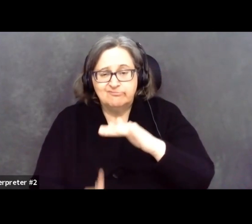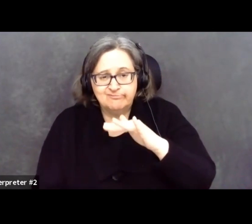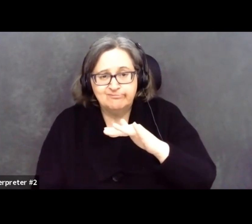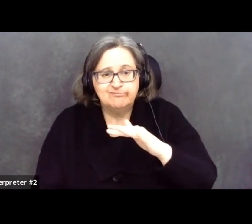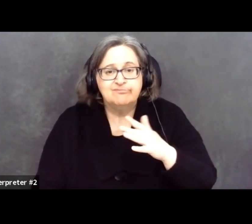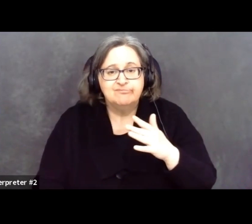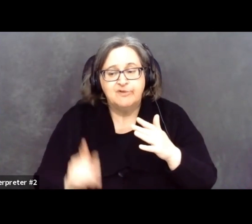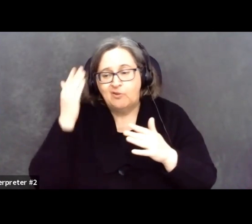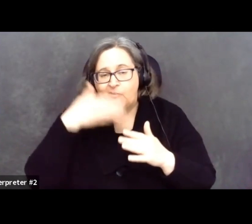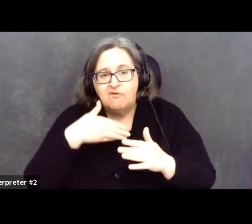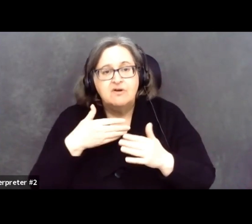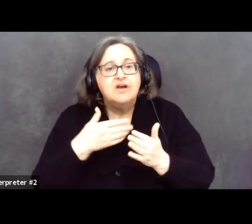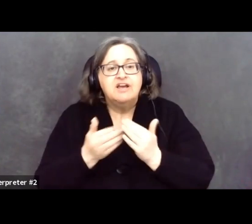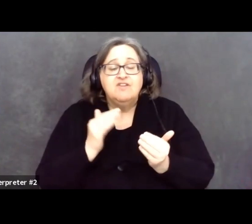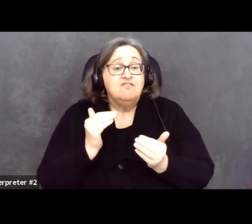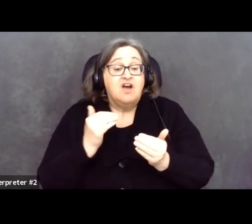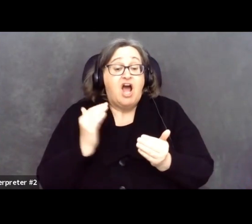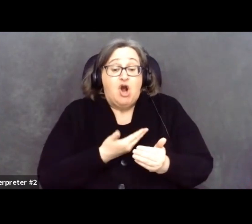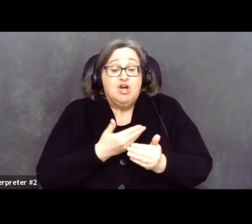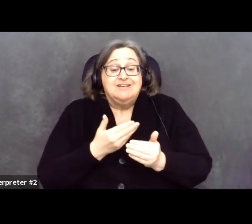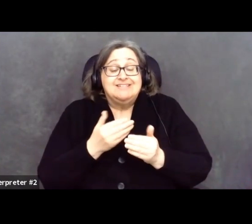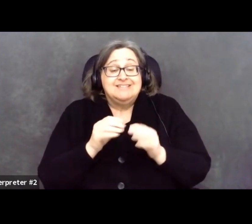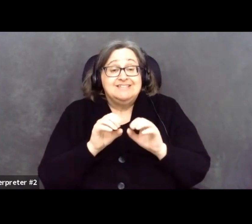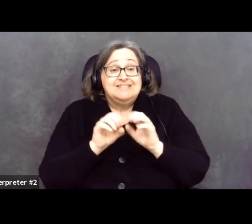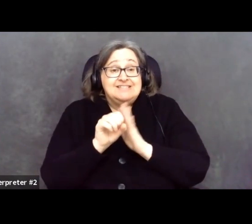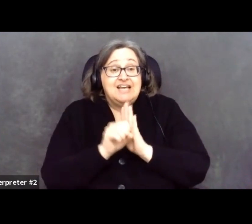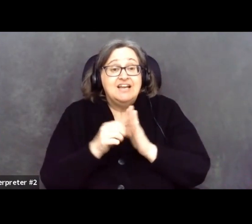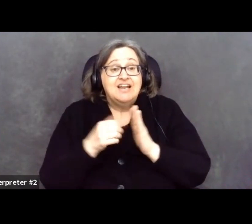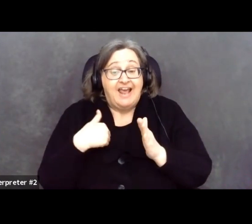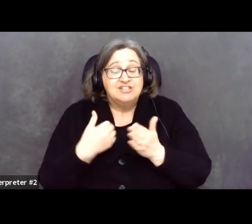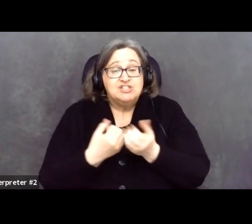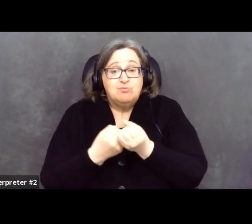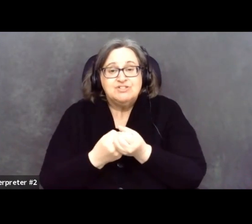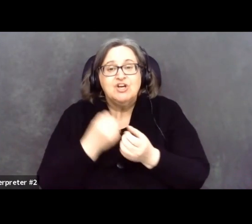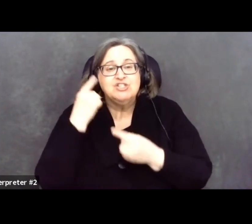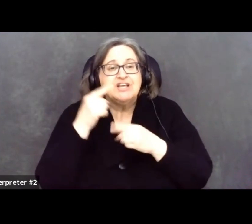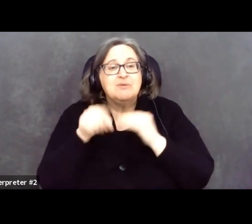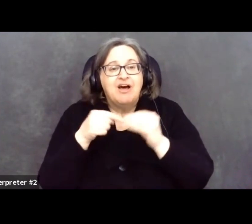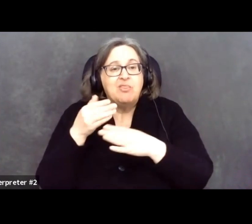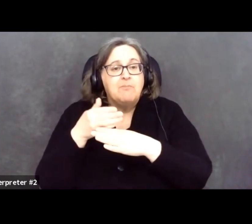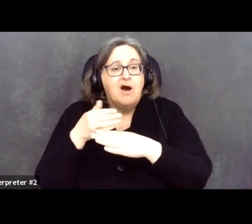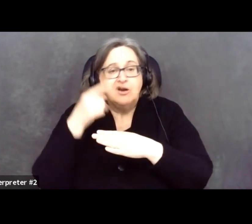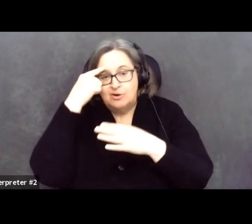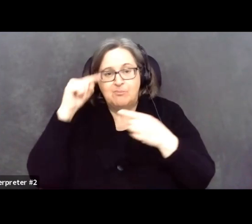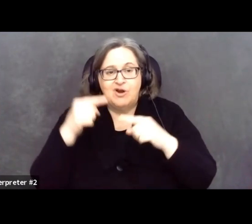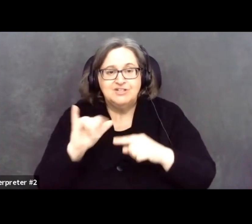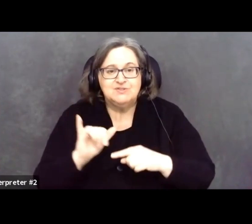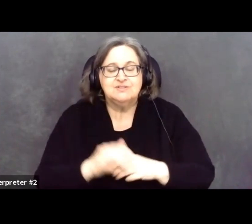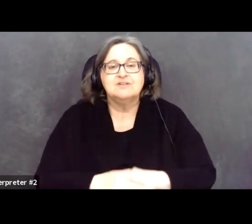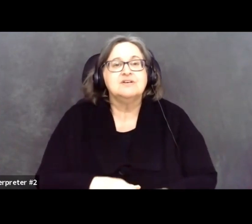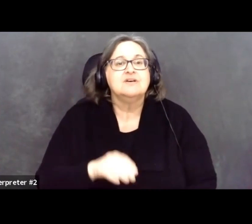We have things to support them. >> Thank you so much, Dr. Eagan